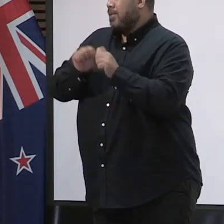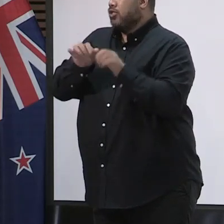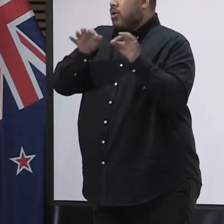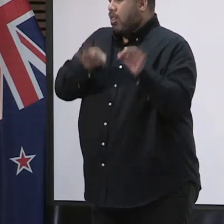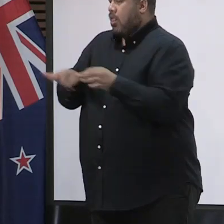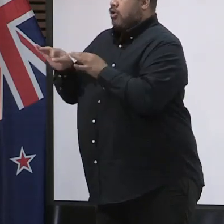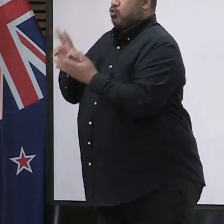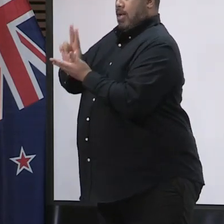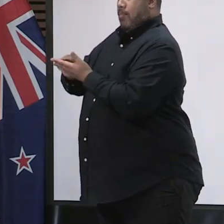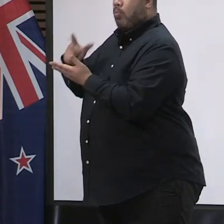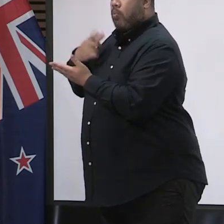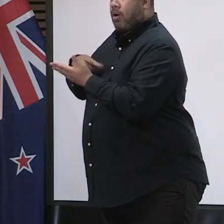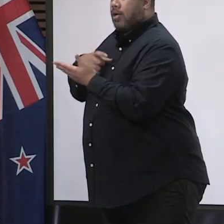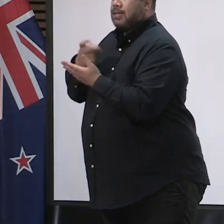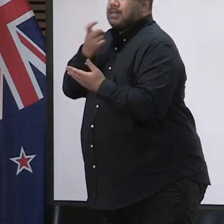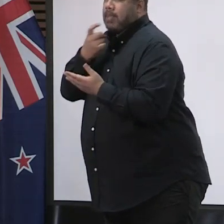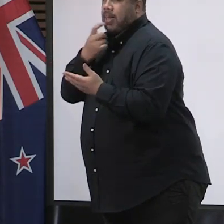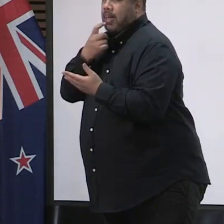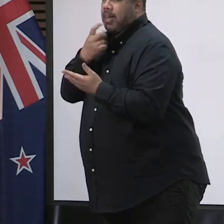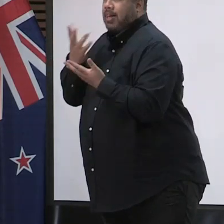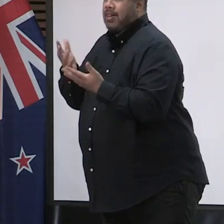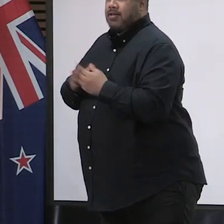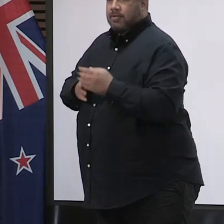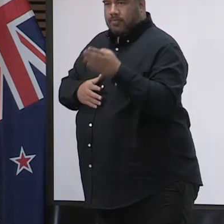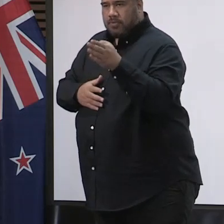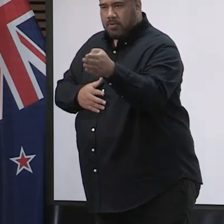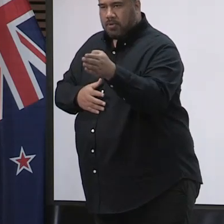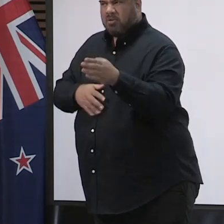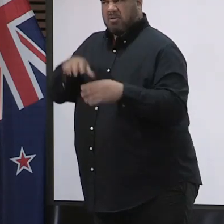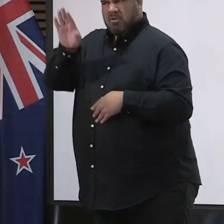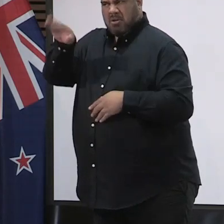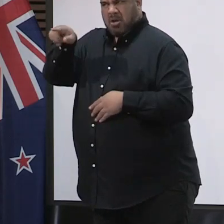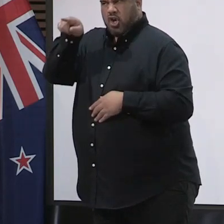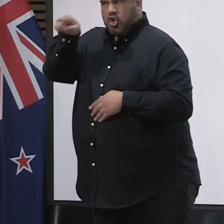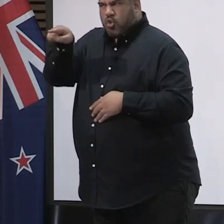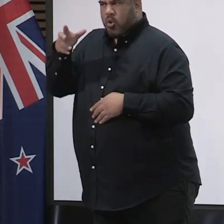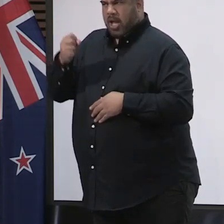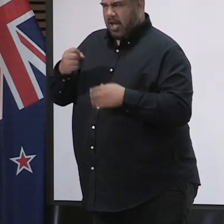onto the app, because it's simpler for them and their customers.